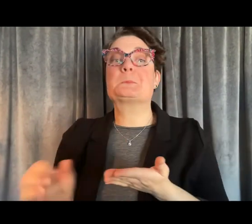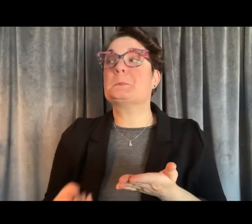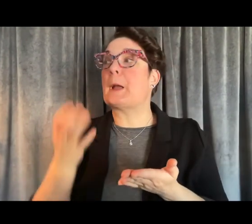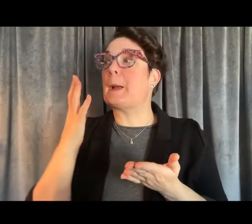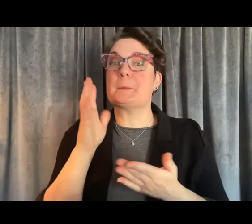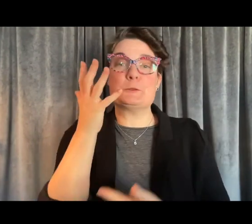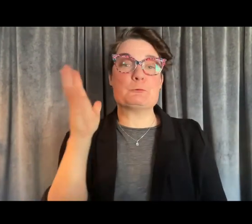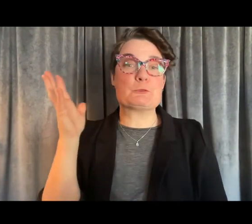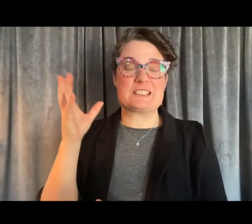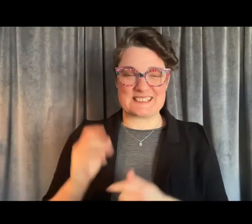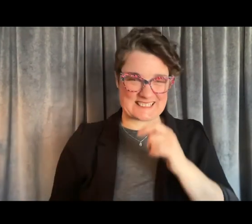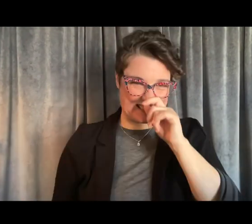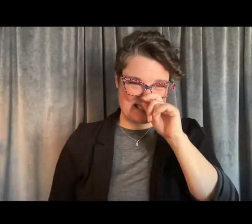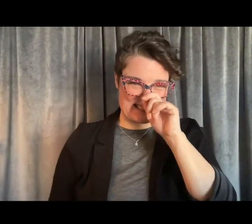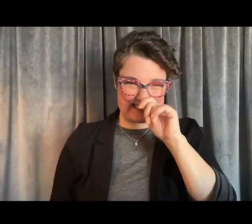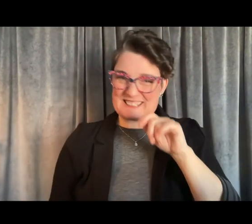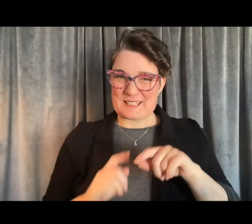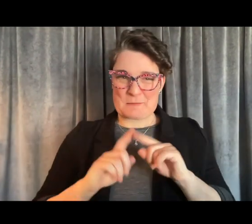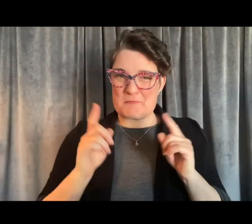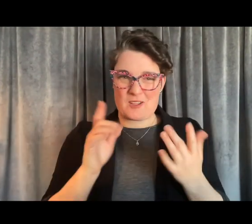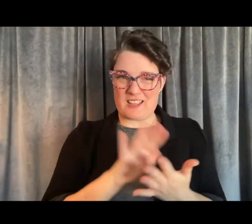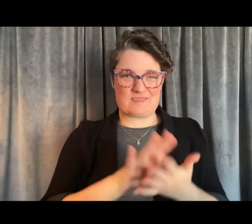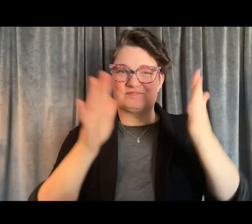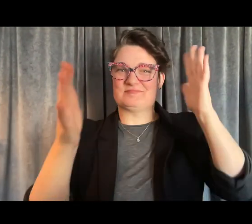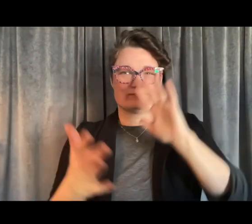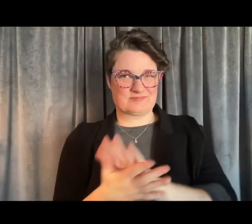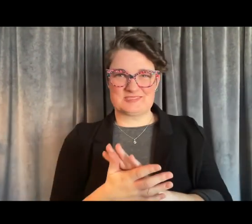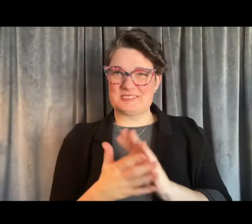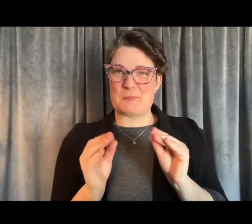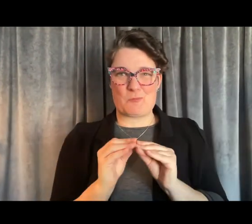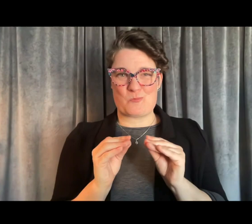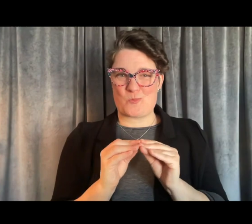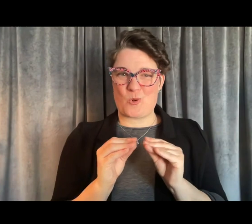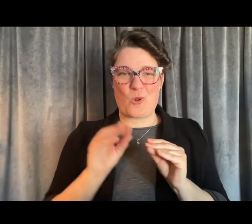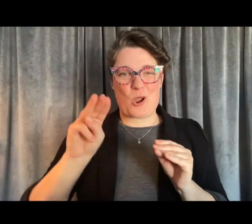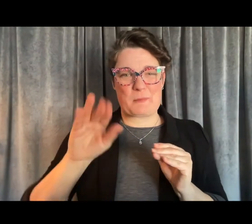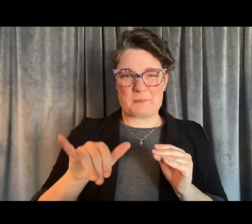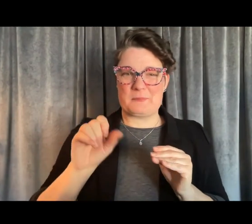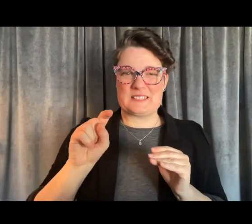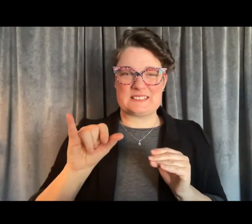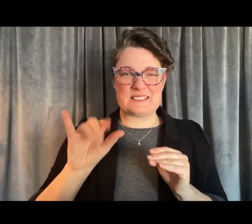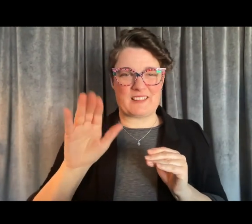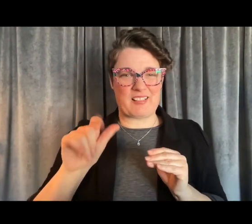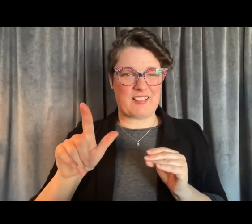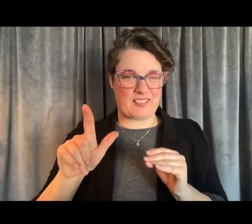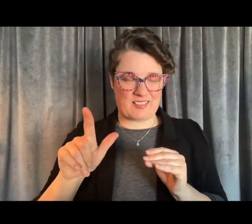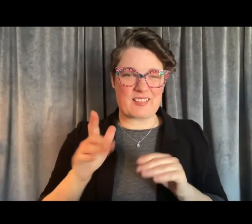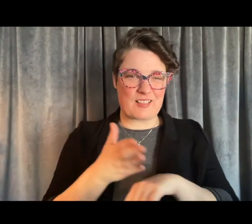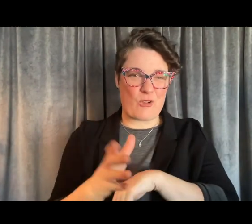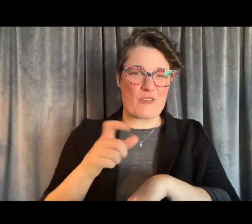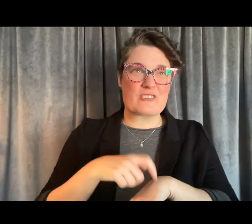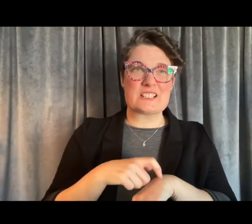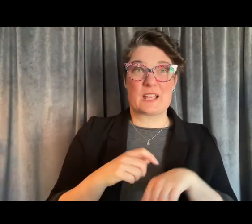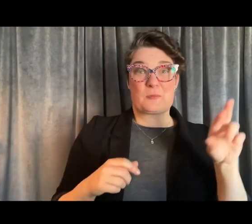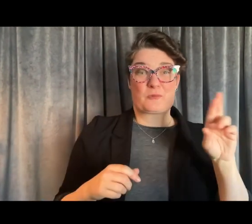I have to count them and report. But that it has taken on these more kind of mystical meanings over time.